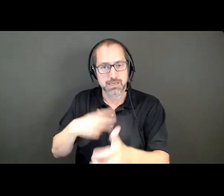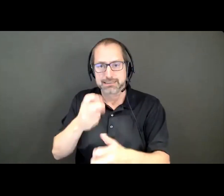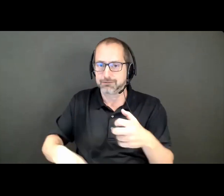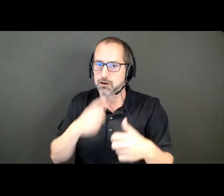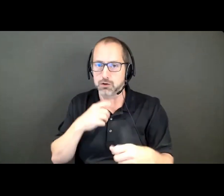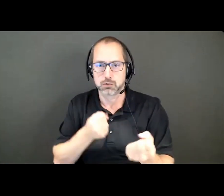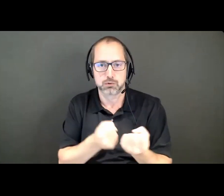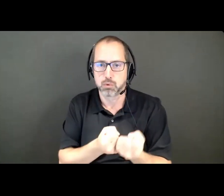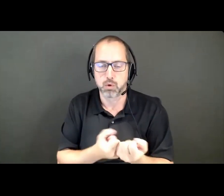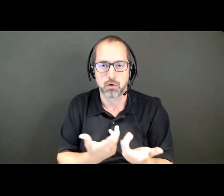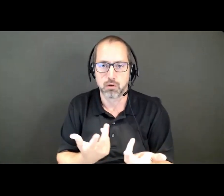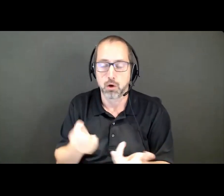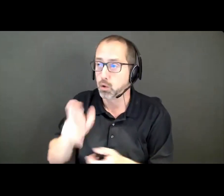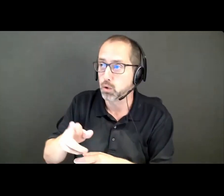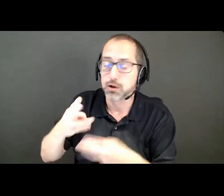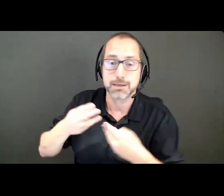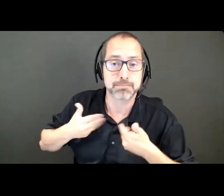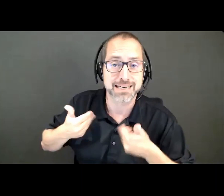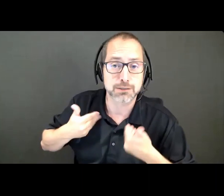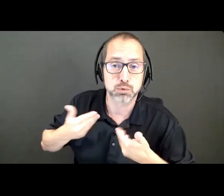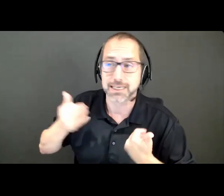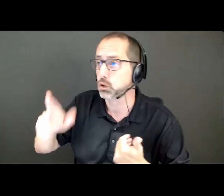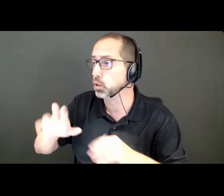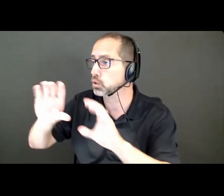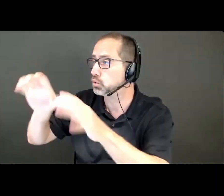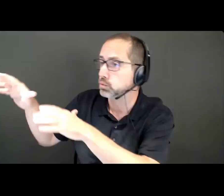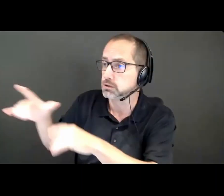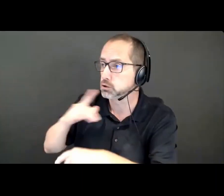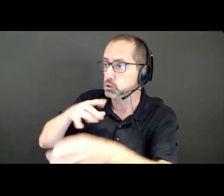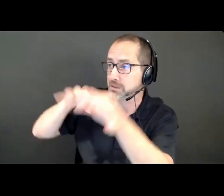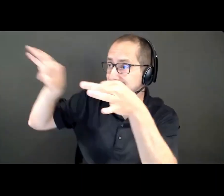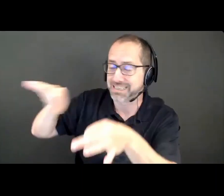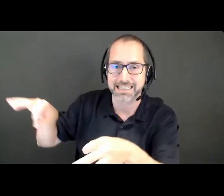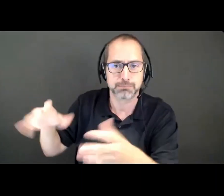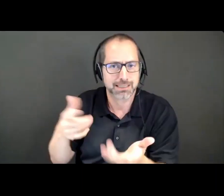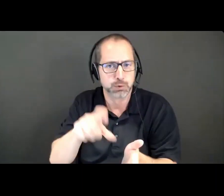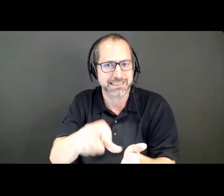ministry or to speak with any groups, and to say well, this is - you need to do something